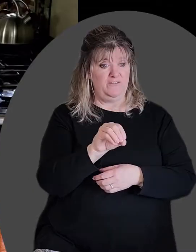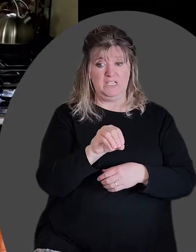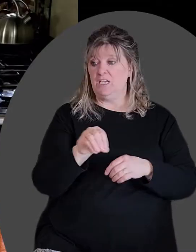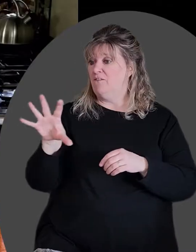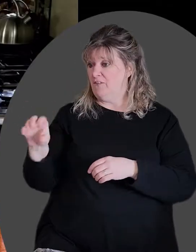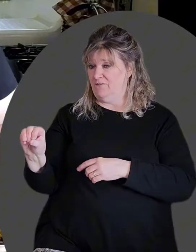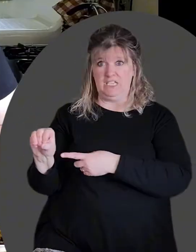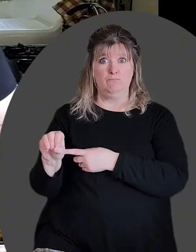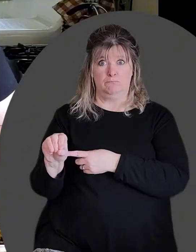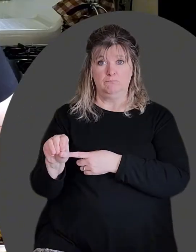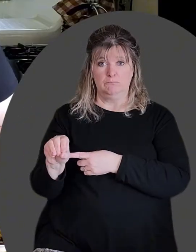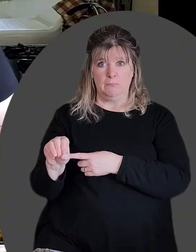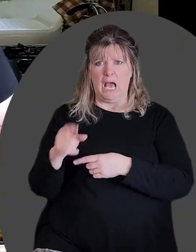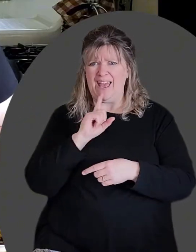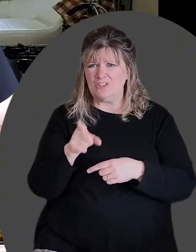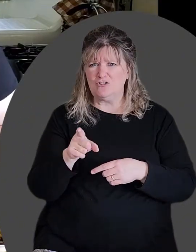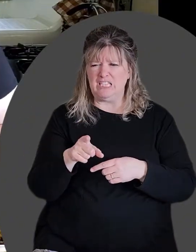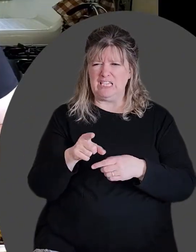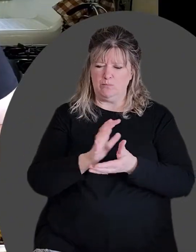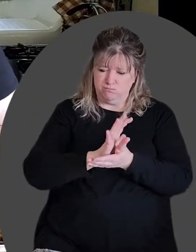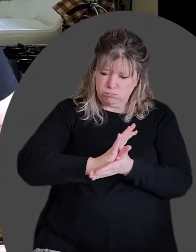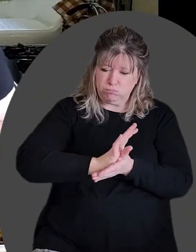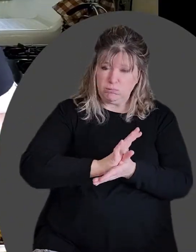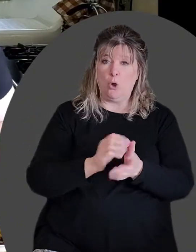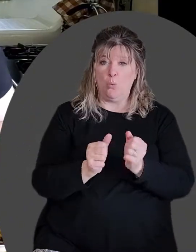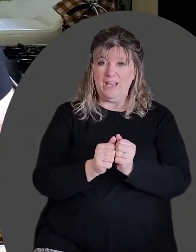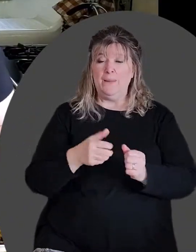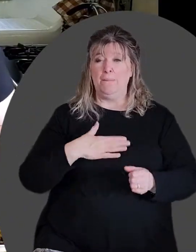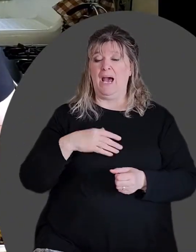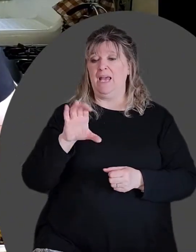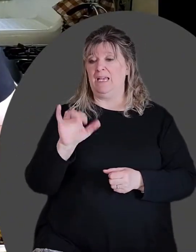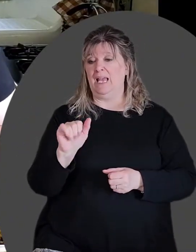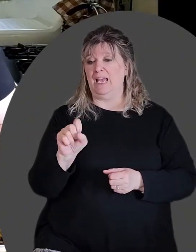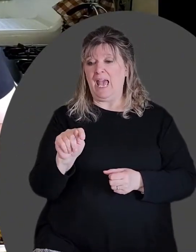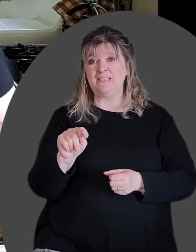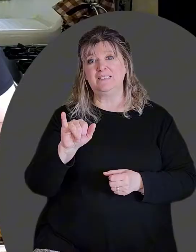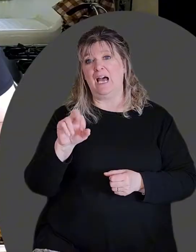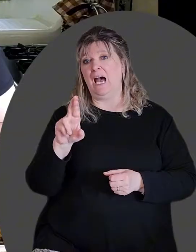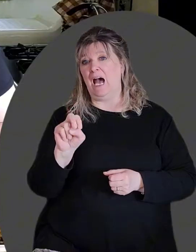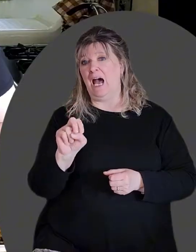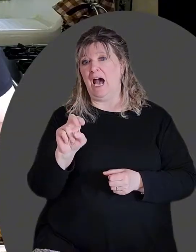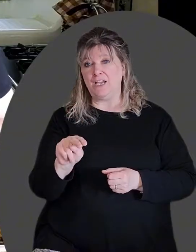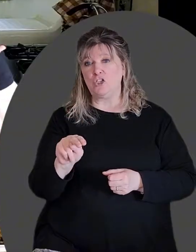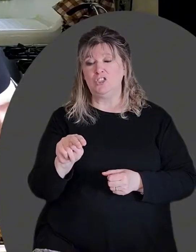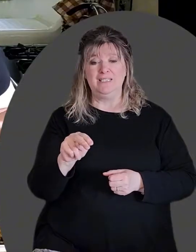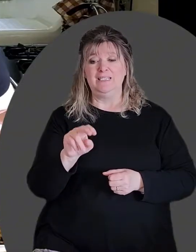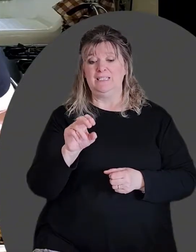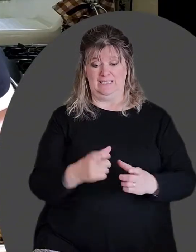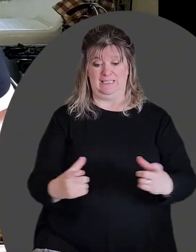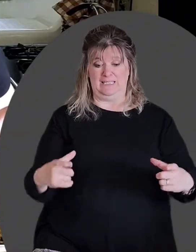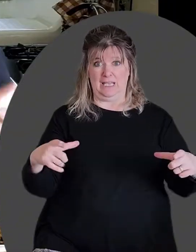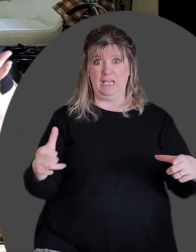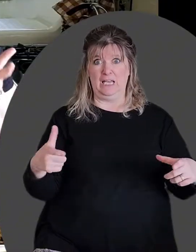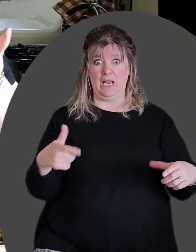I actually crushed them with my cast iron skillet on the cutting board and I was really surprised because